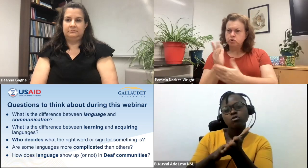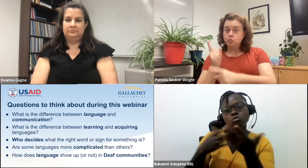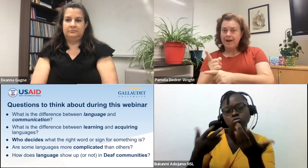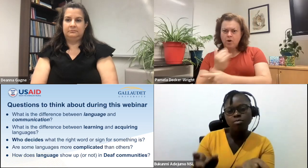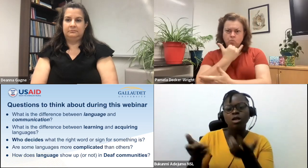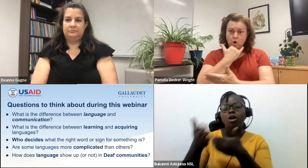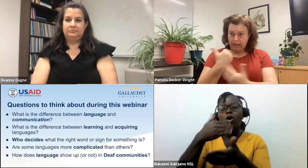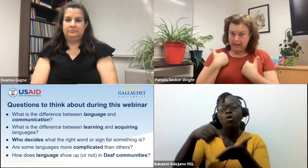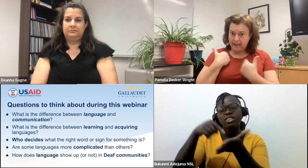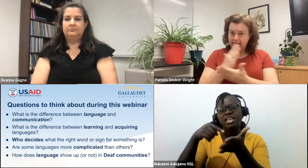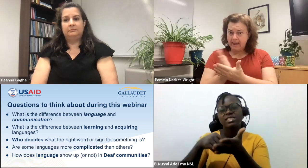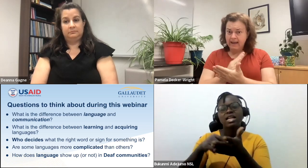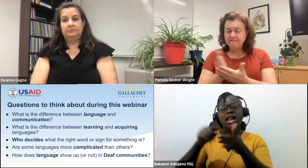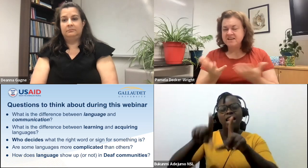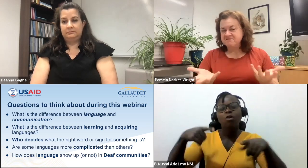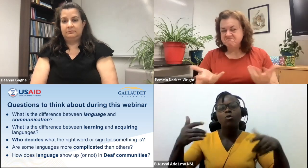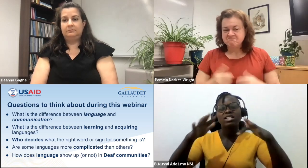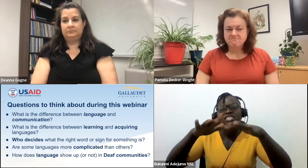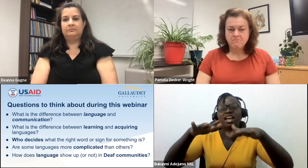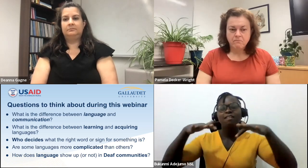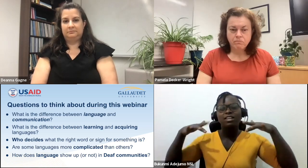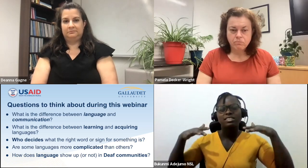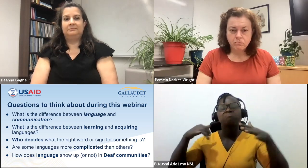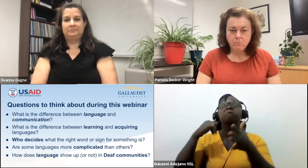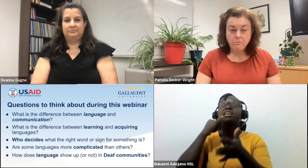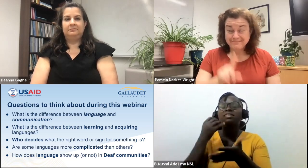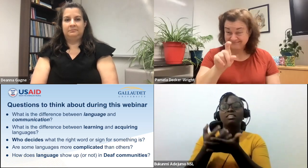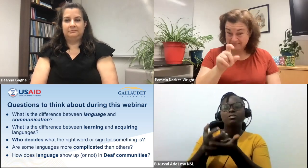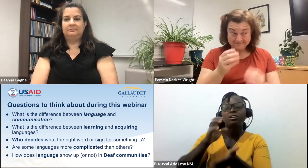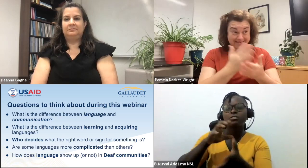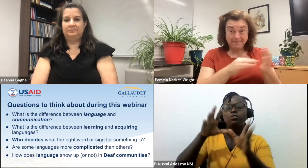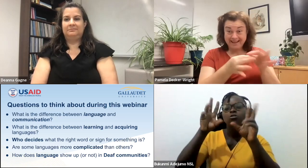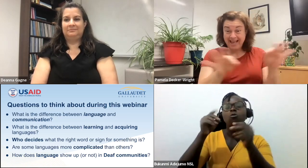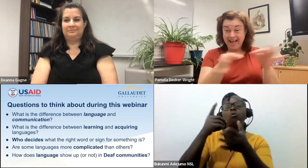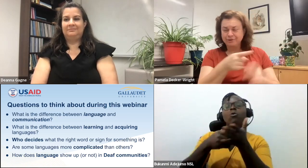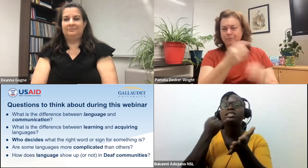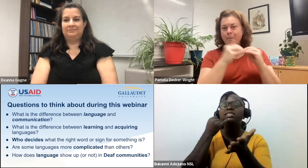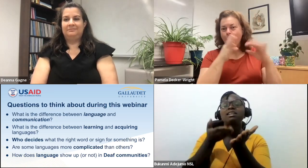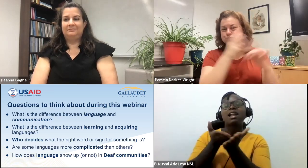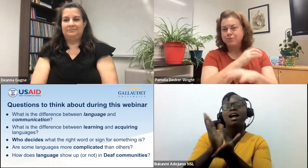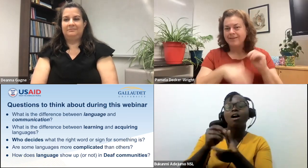you know who's deciding? Is there something that's right or wrong? Ha! Languages are complicated.